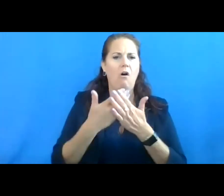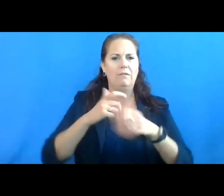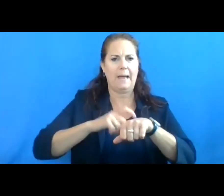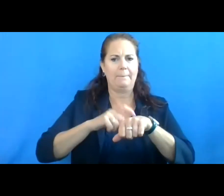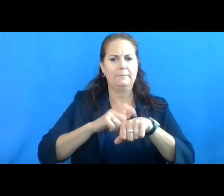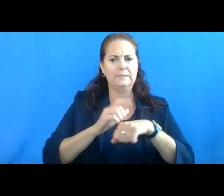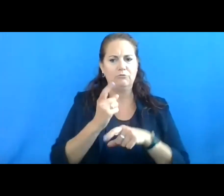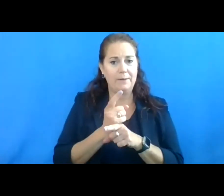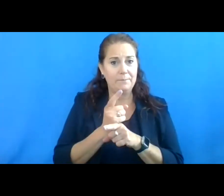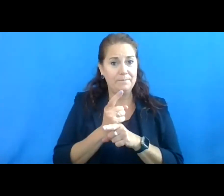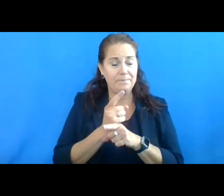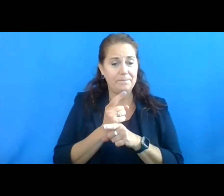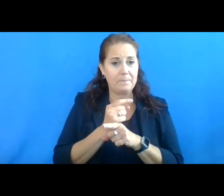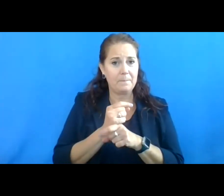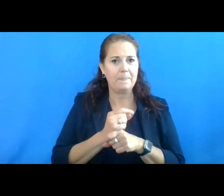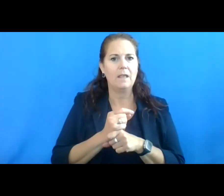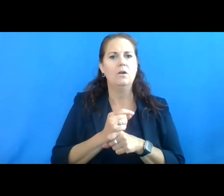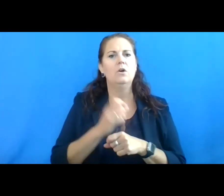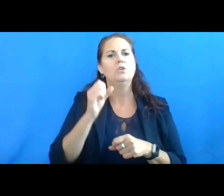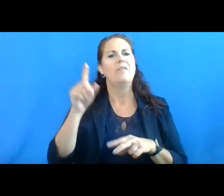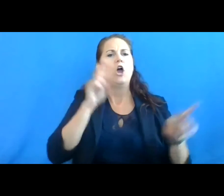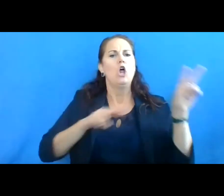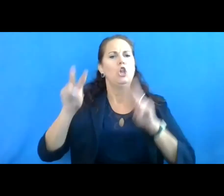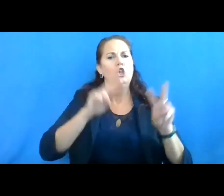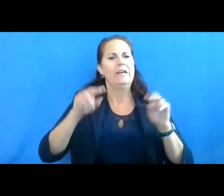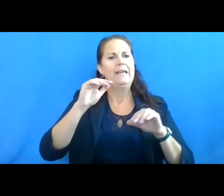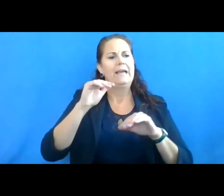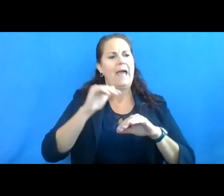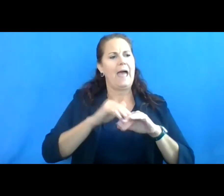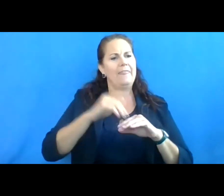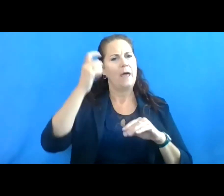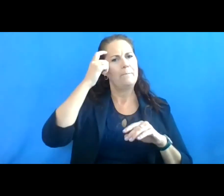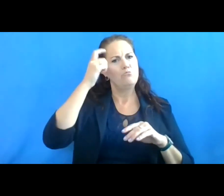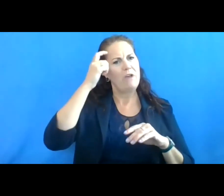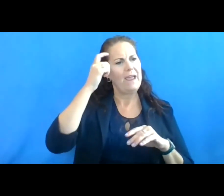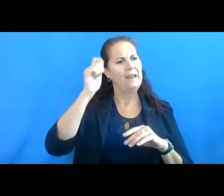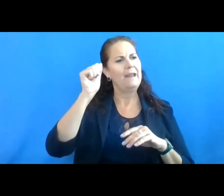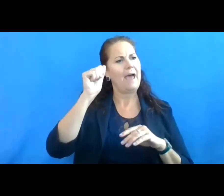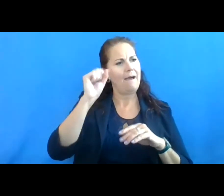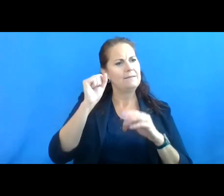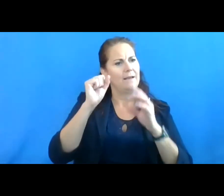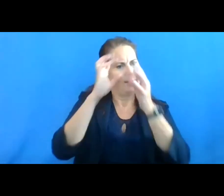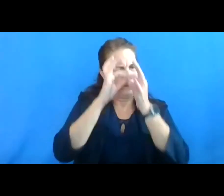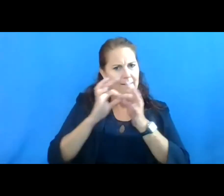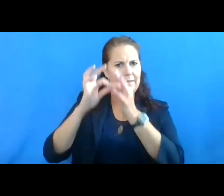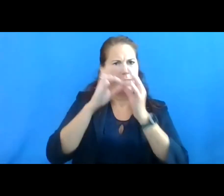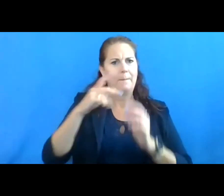So they’re looking at the brain - the superior colliculus and the periaqueductal gray.